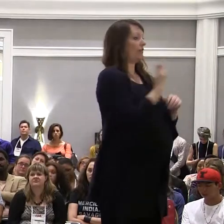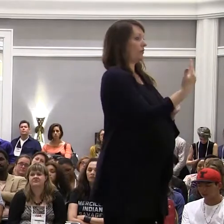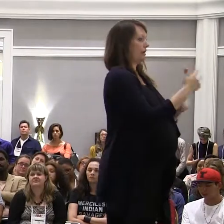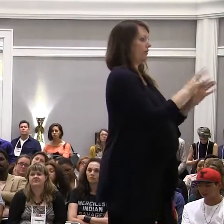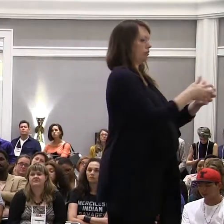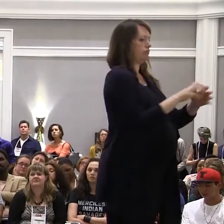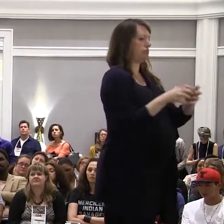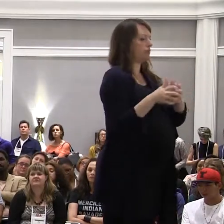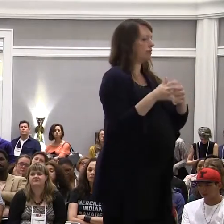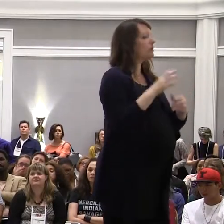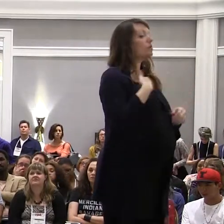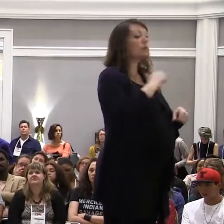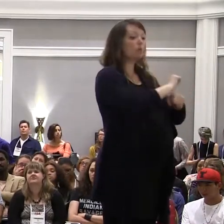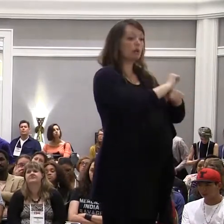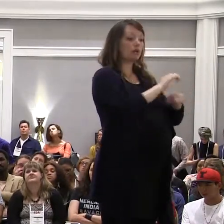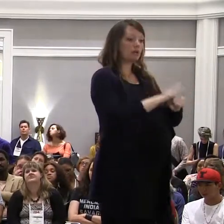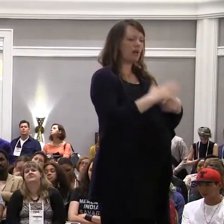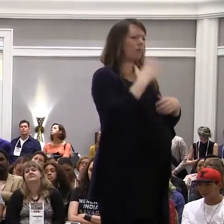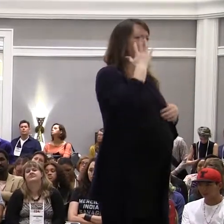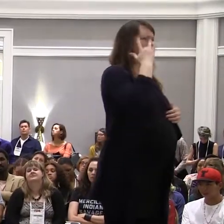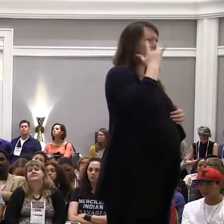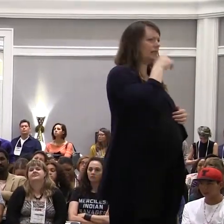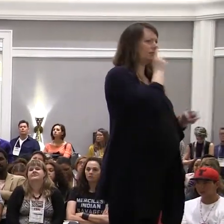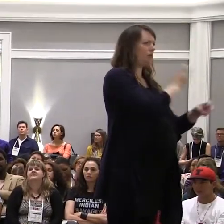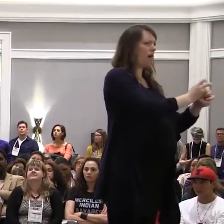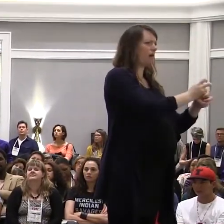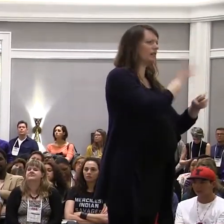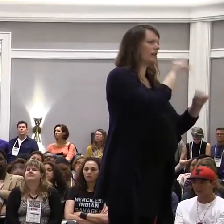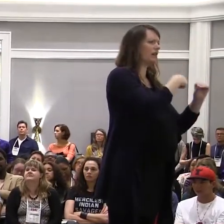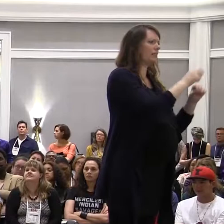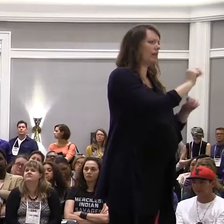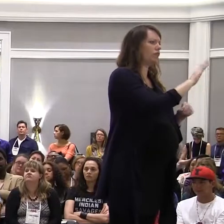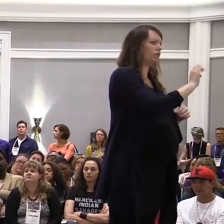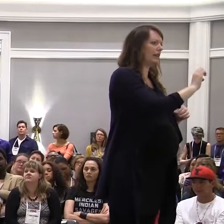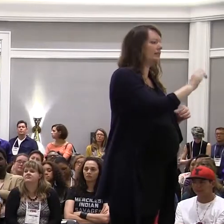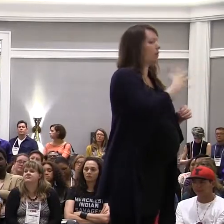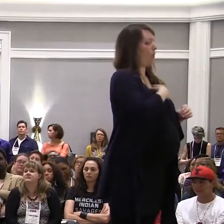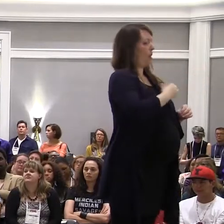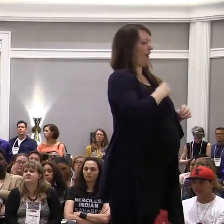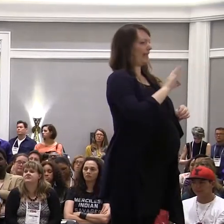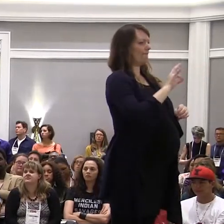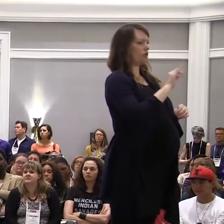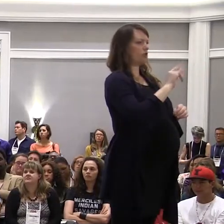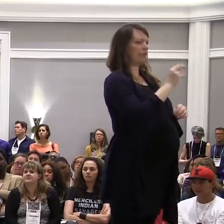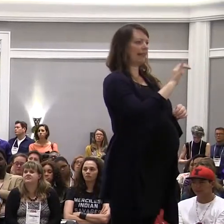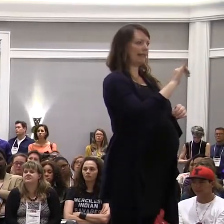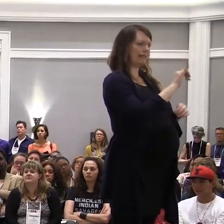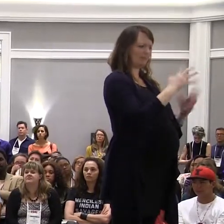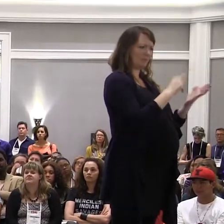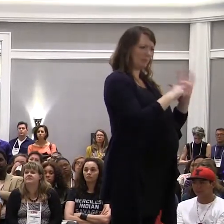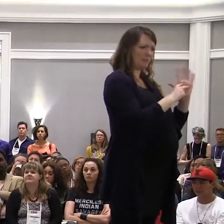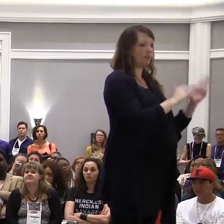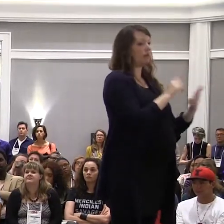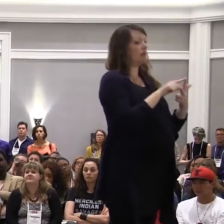We worked on why it is so hard to talk about race, white fragility, digging into that. We talked about white supremacy culture,